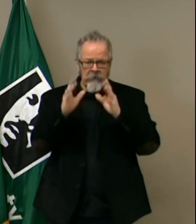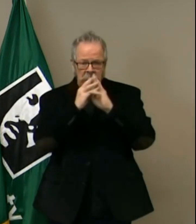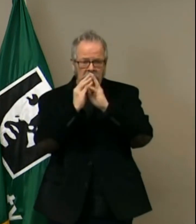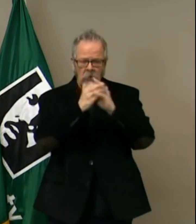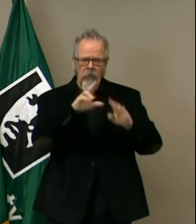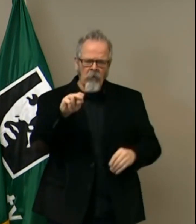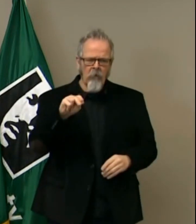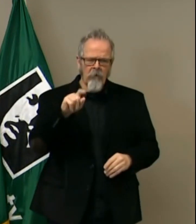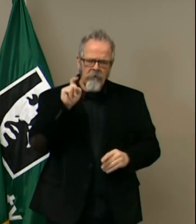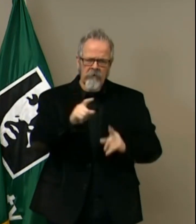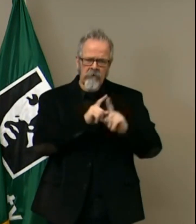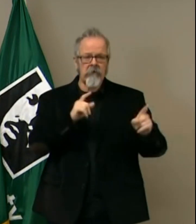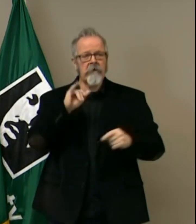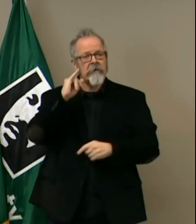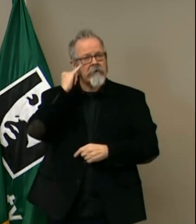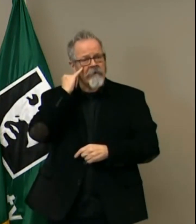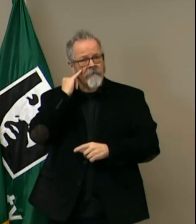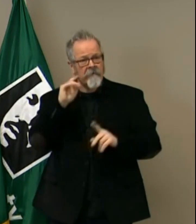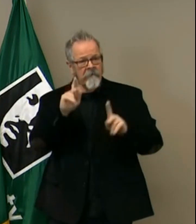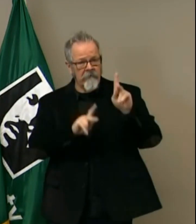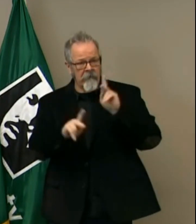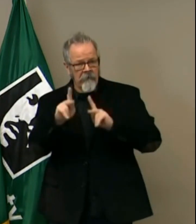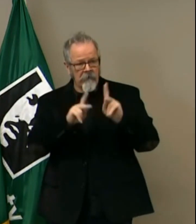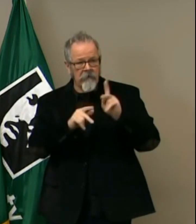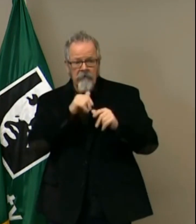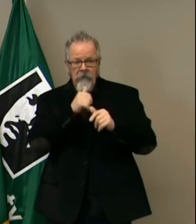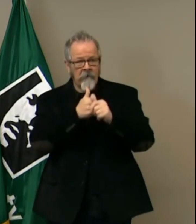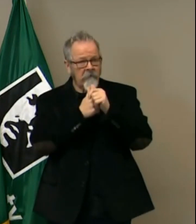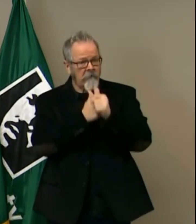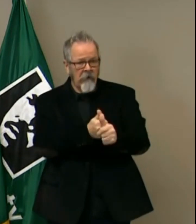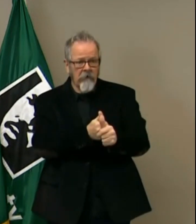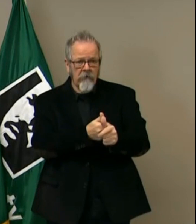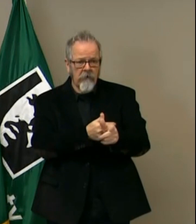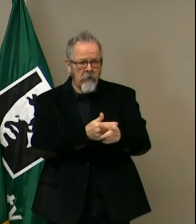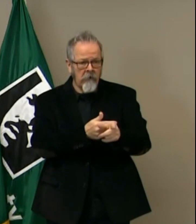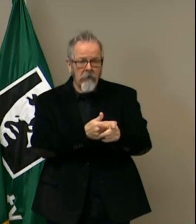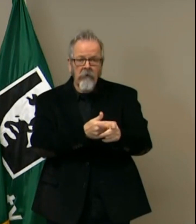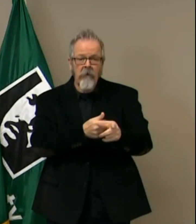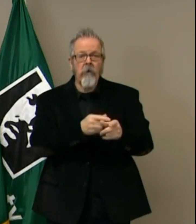everybody's got to pitch in including frankly you are going to if